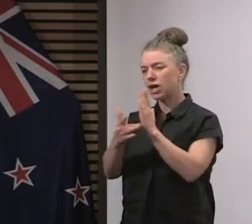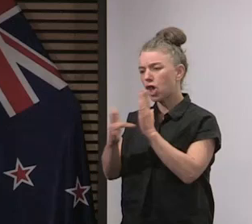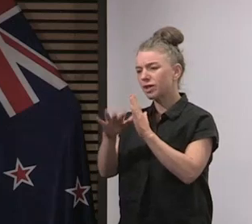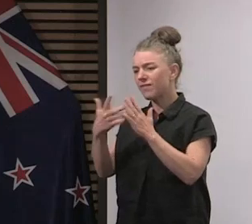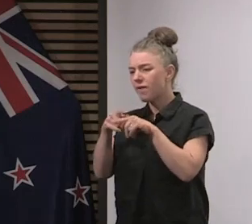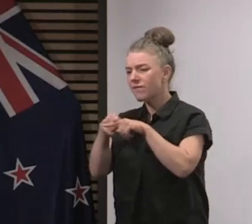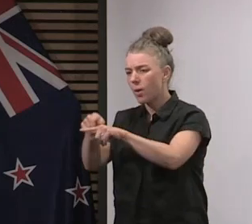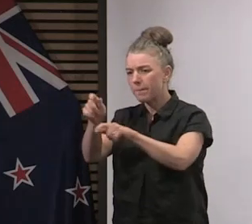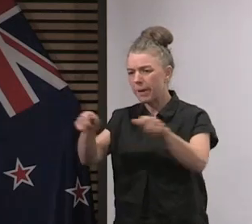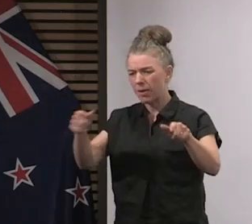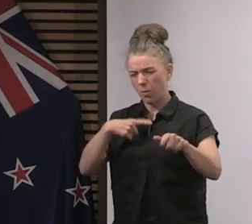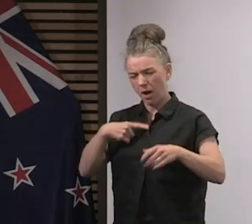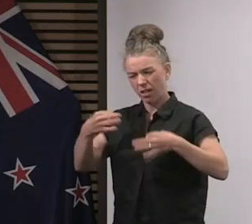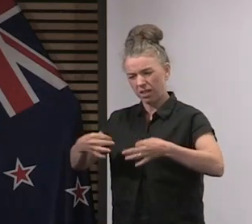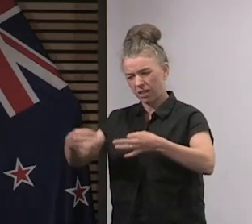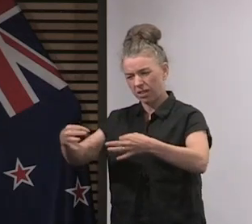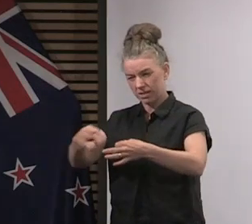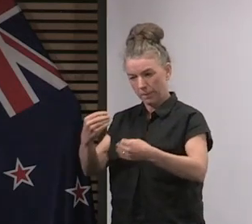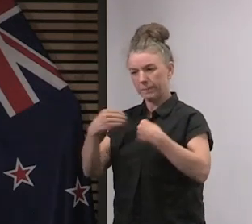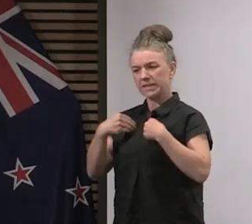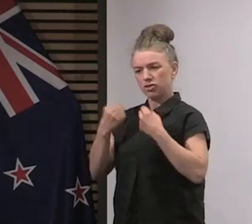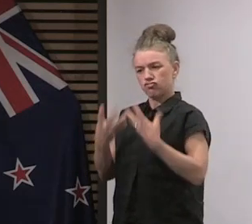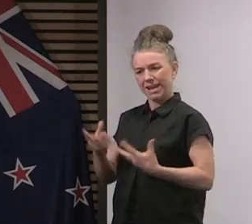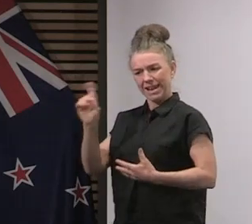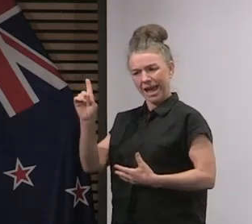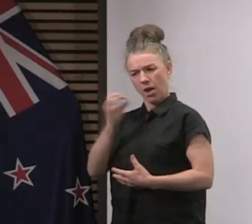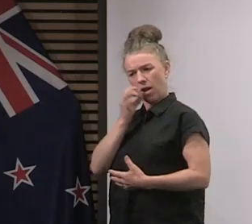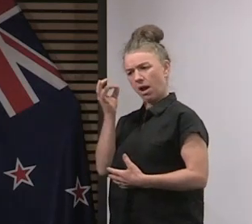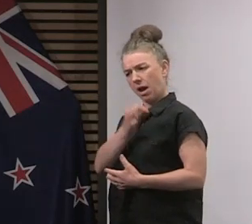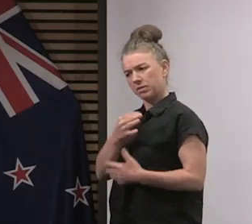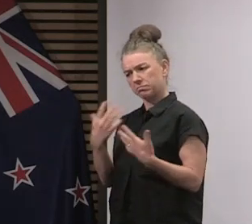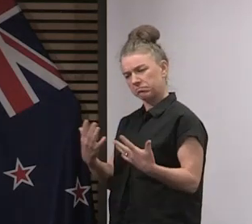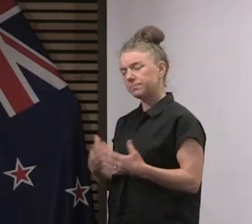epidemiologists. What is taking so long to